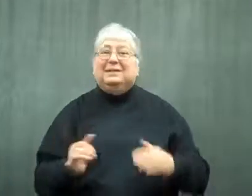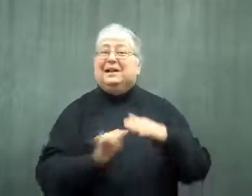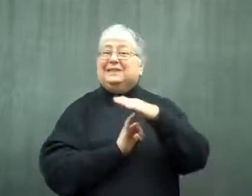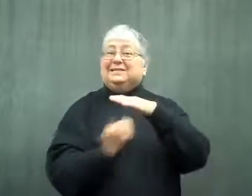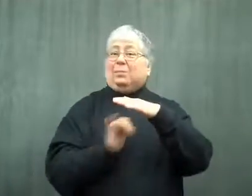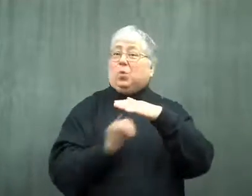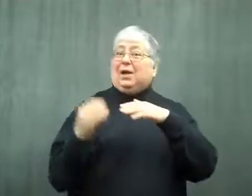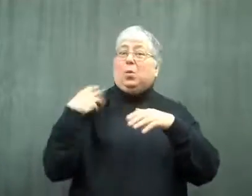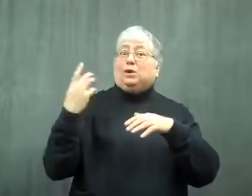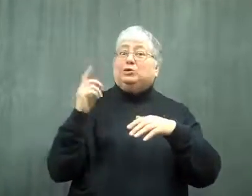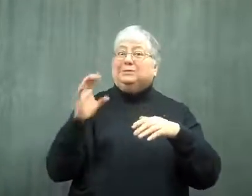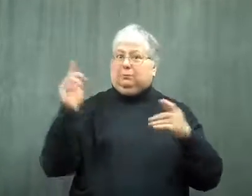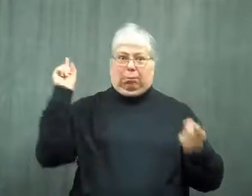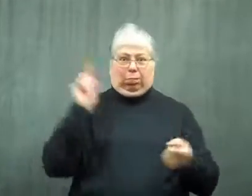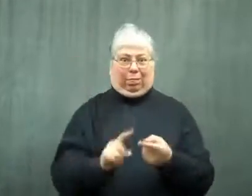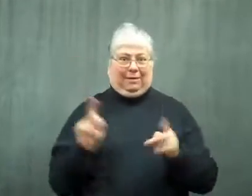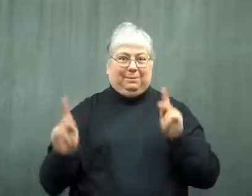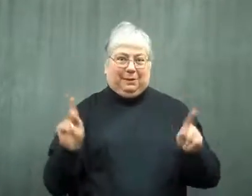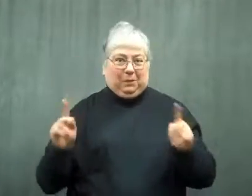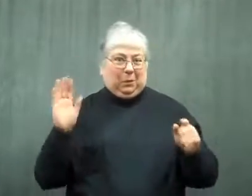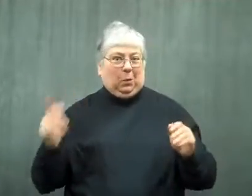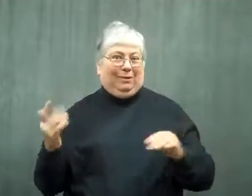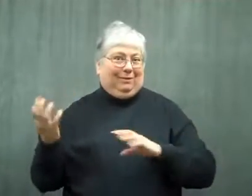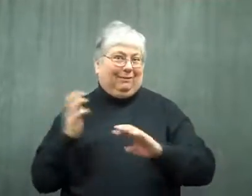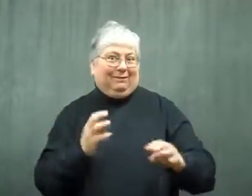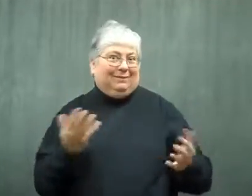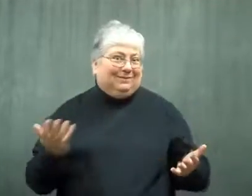There will be decreased ridership on the subway in Washington D.C.